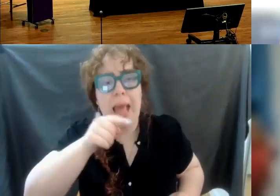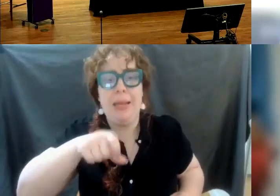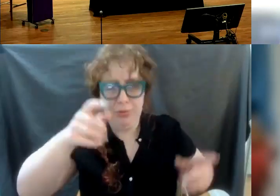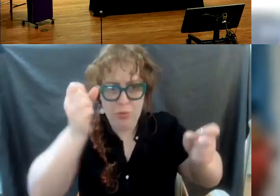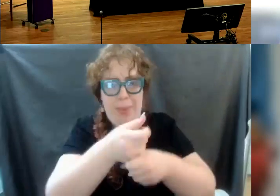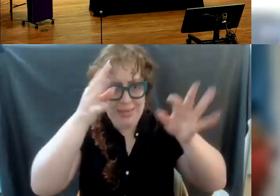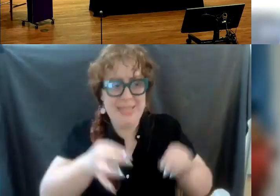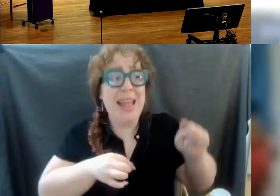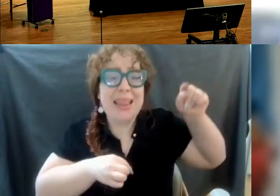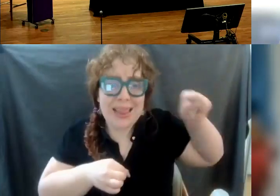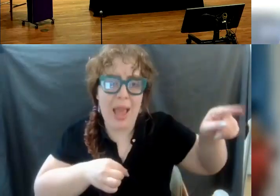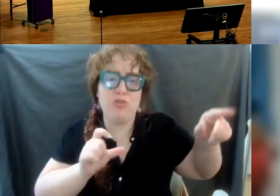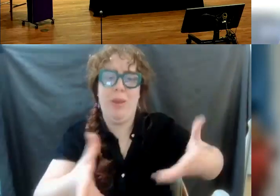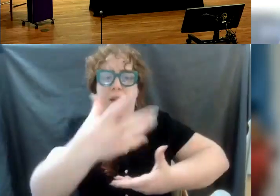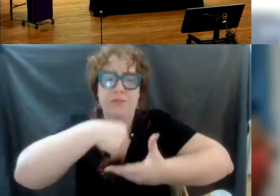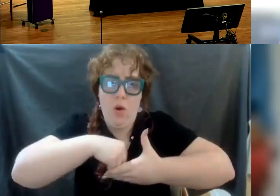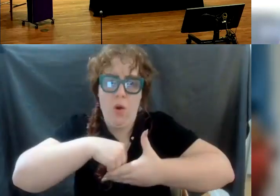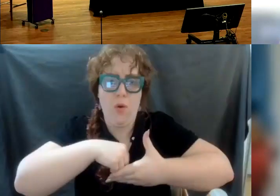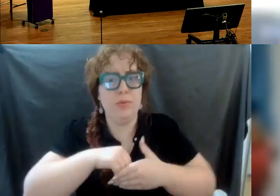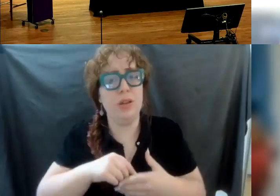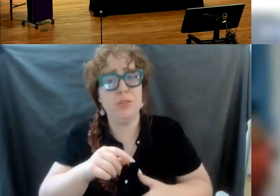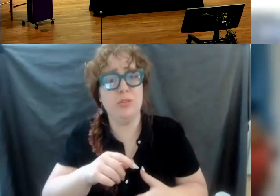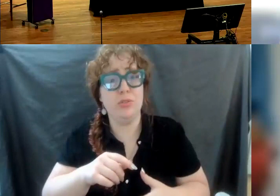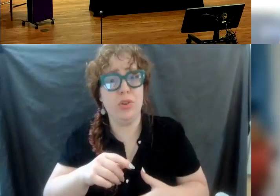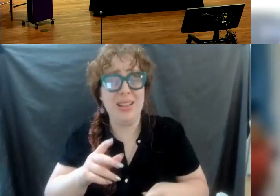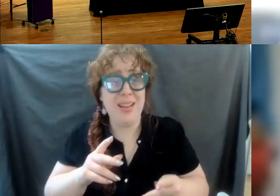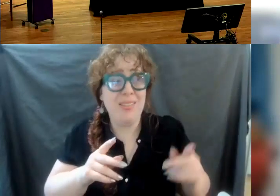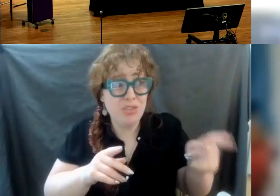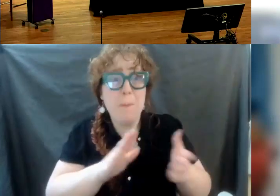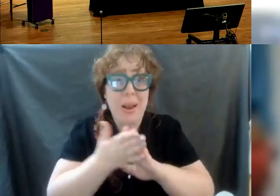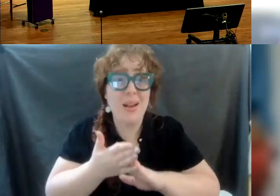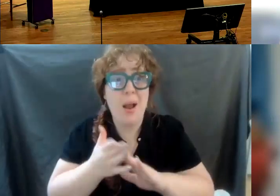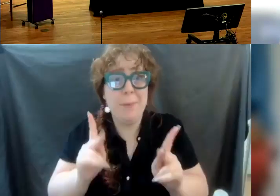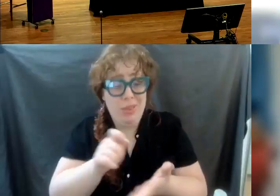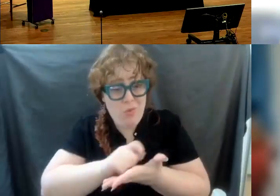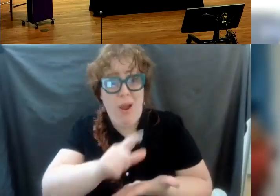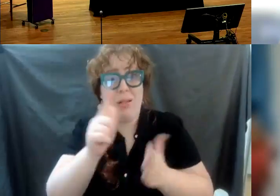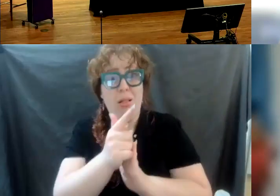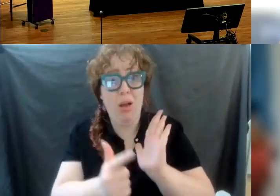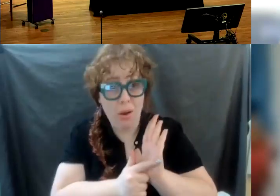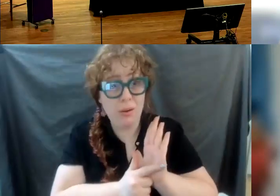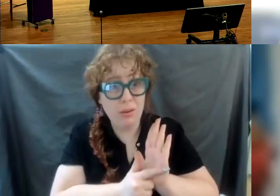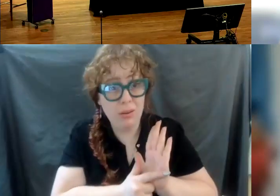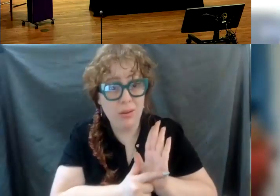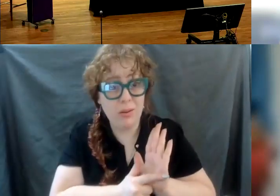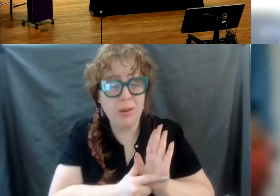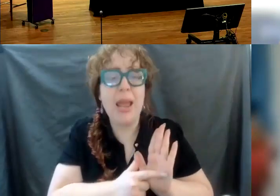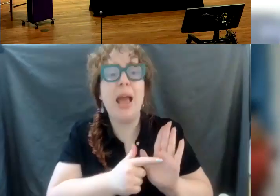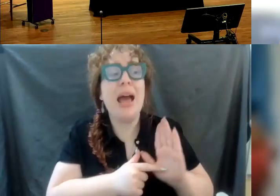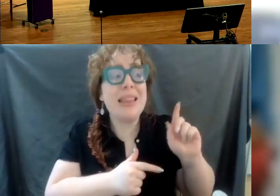We need to be the lawmakers. We need to people making decisions. We need to be the people that’s handing out the funding to programs to want to help people.